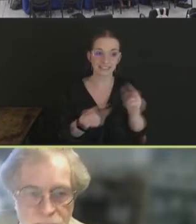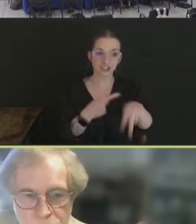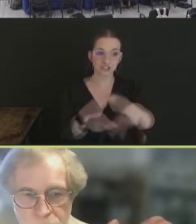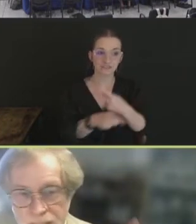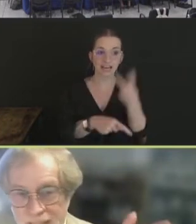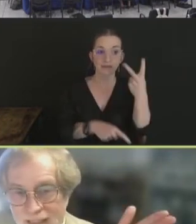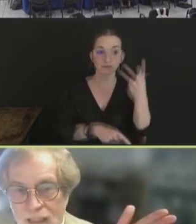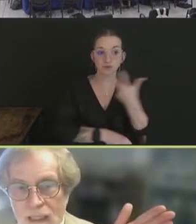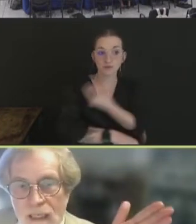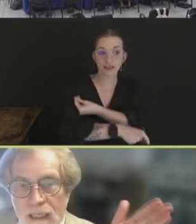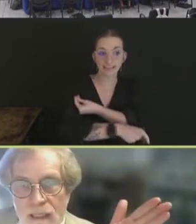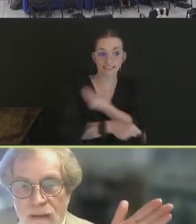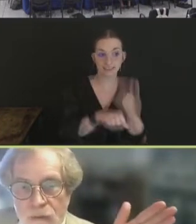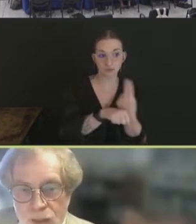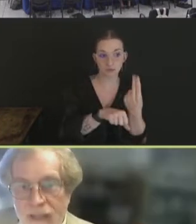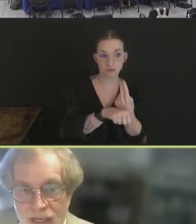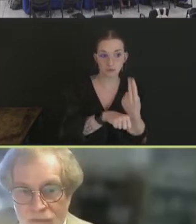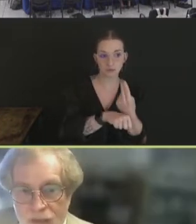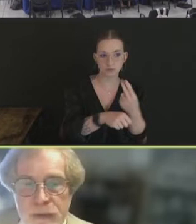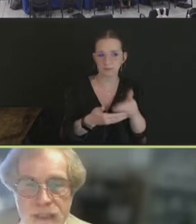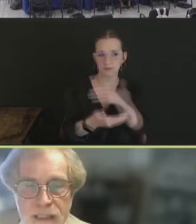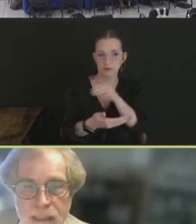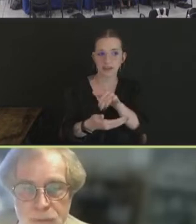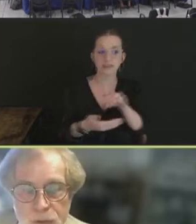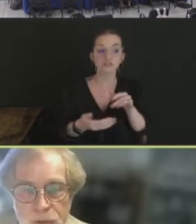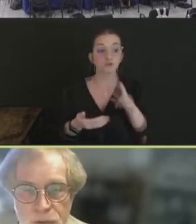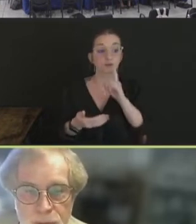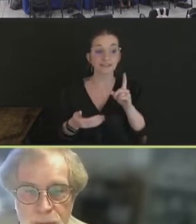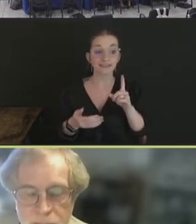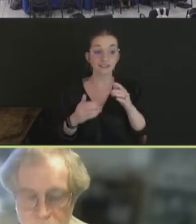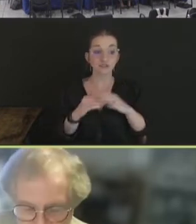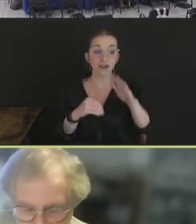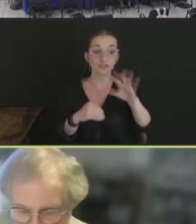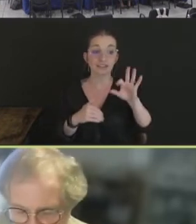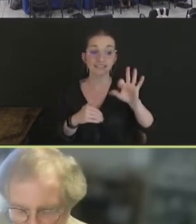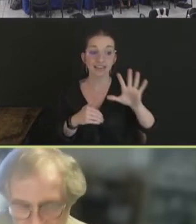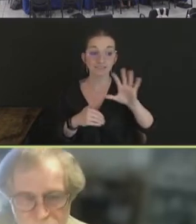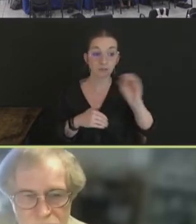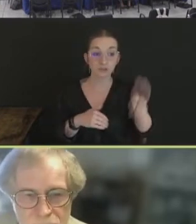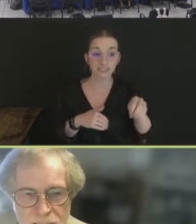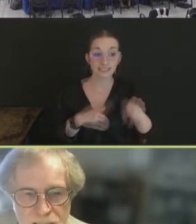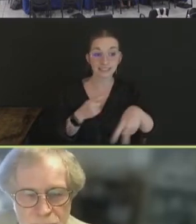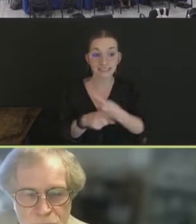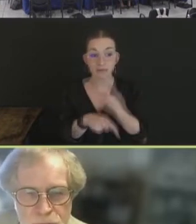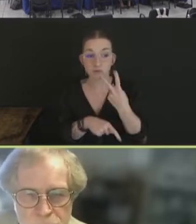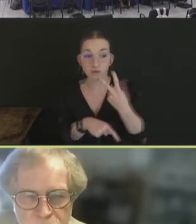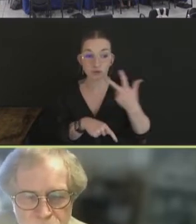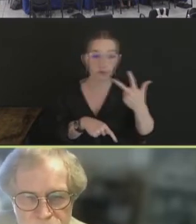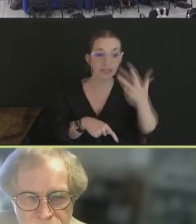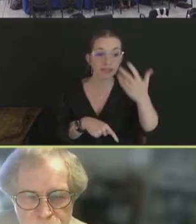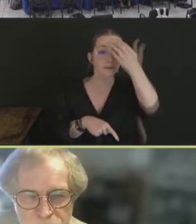And it's really greater than 95 percent types two or three because in fact two is about